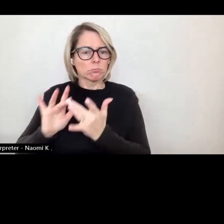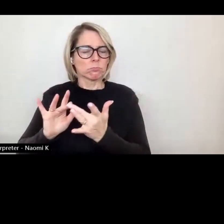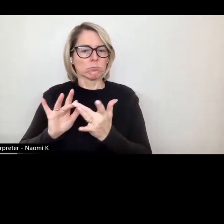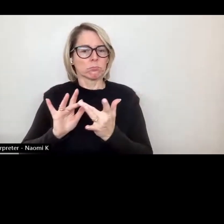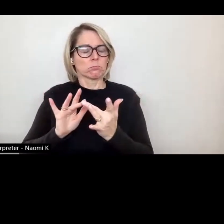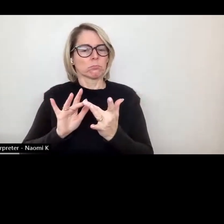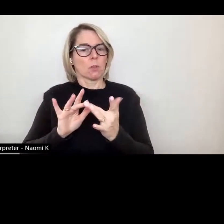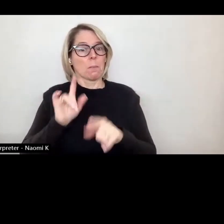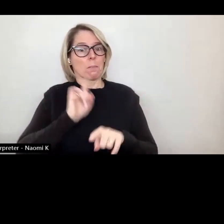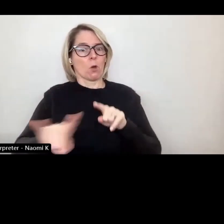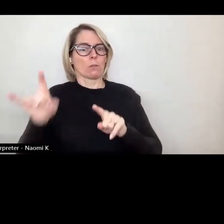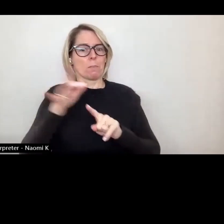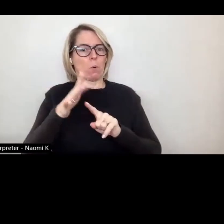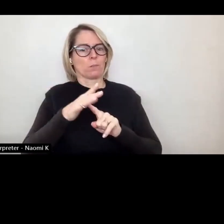Research tells us that carers